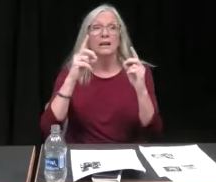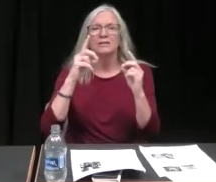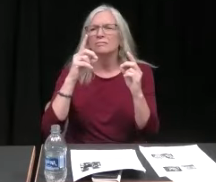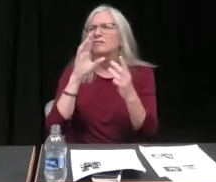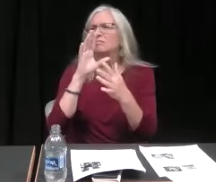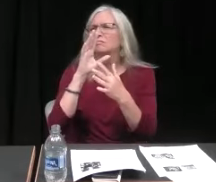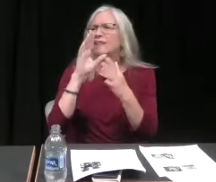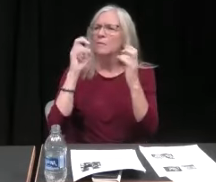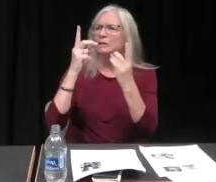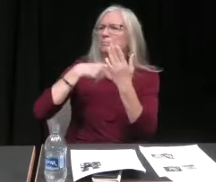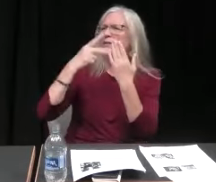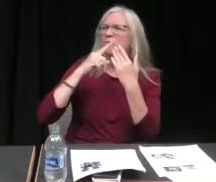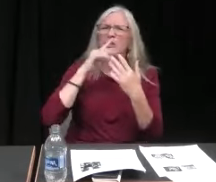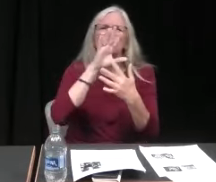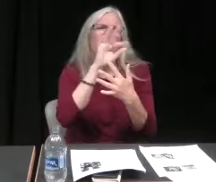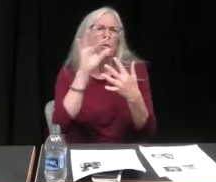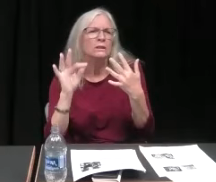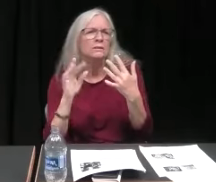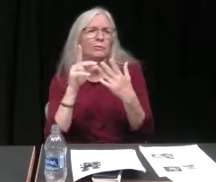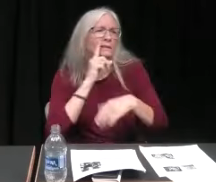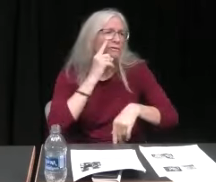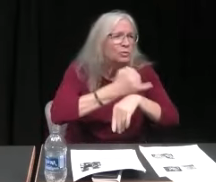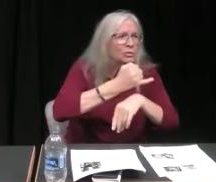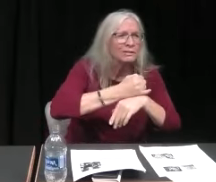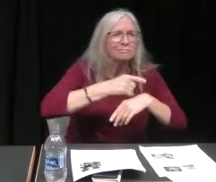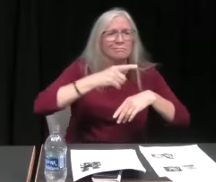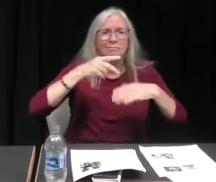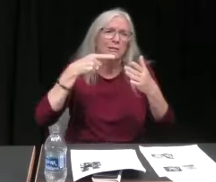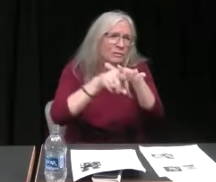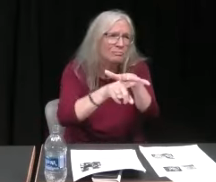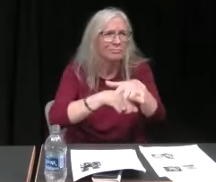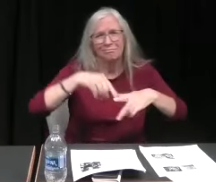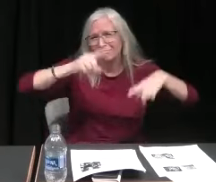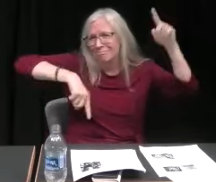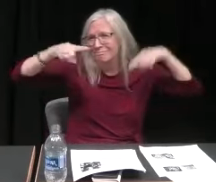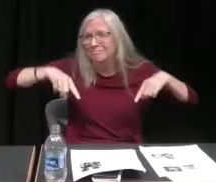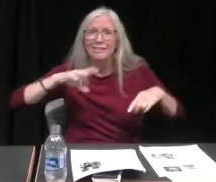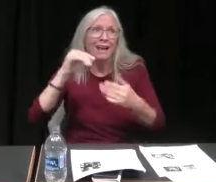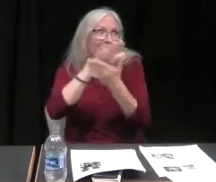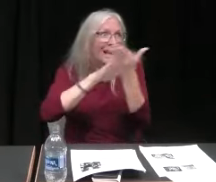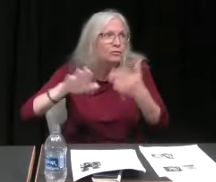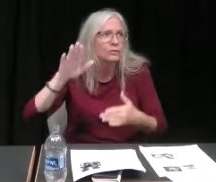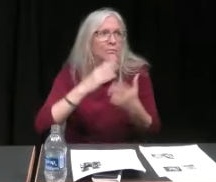person and for the interest of time I'll skim through these other few bits in this slide but